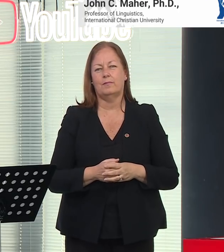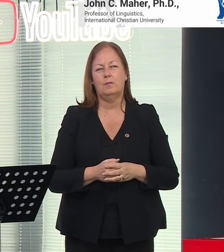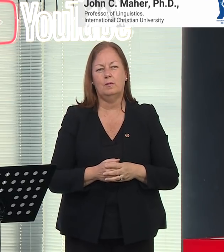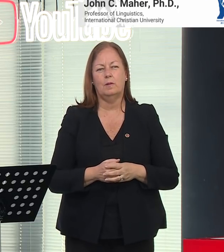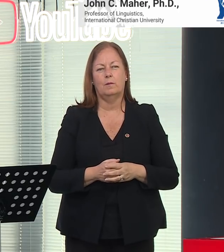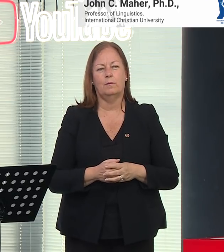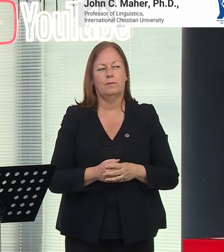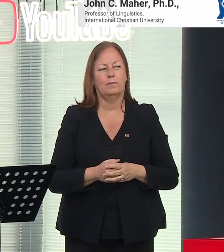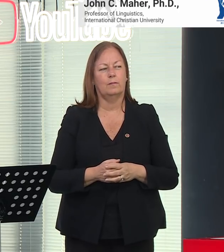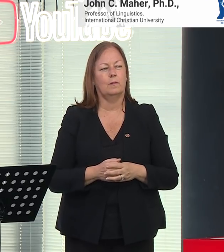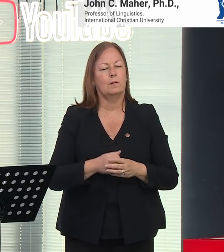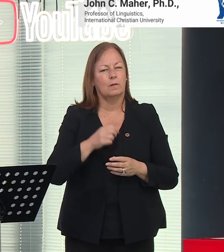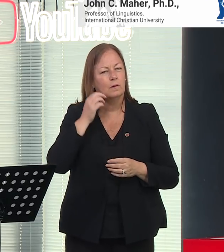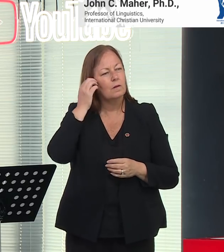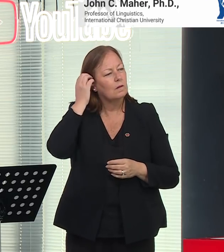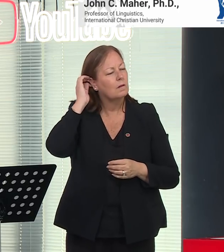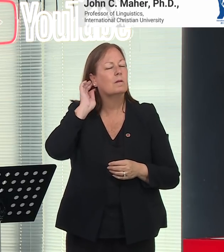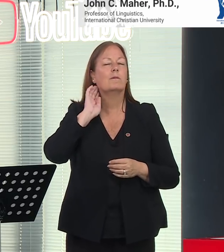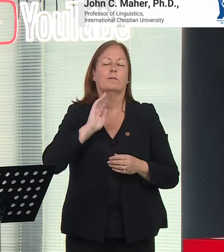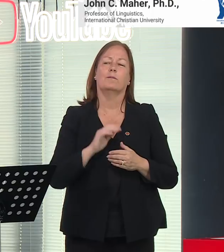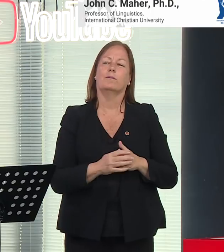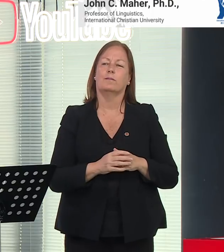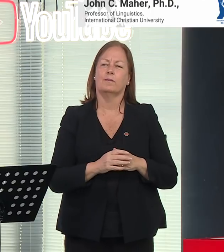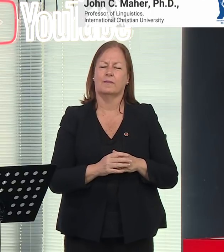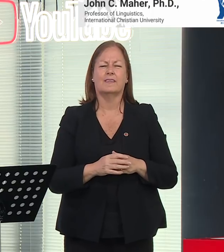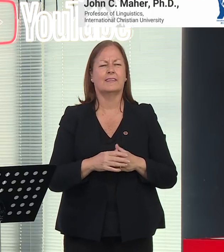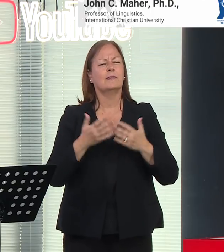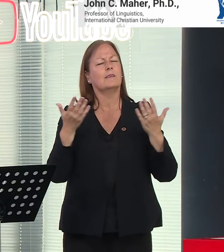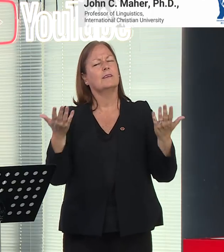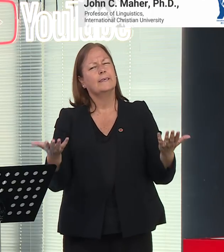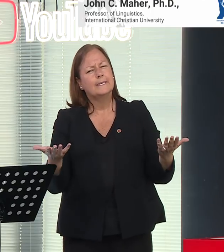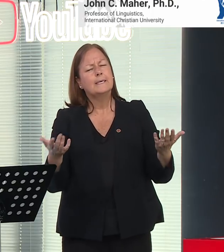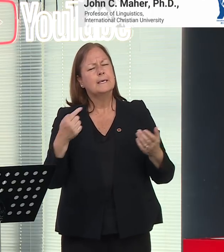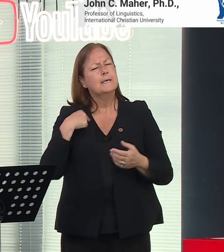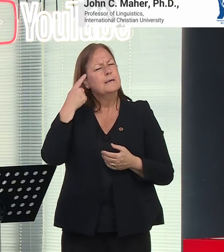Misunderstanding is the result of a lack of knowledge about language.